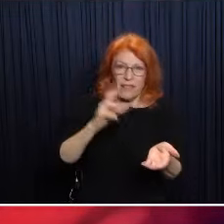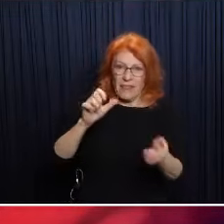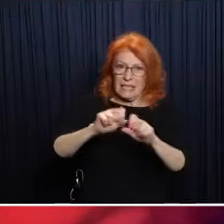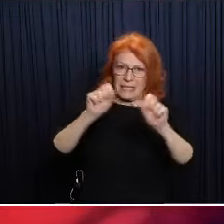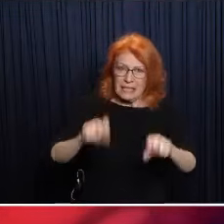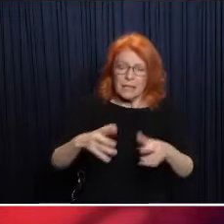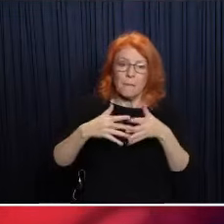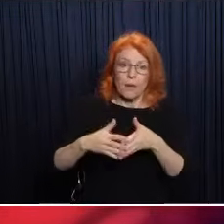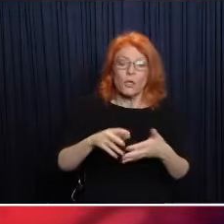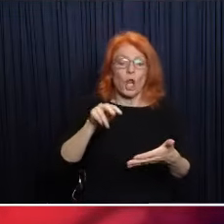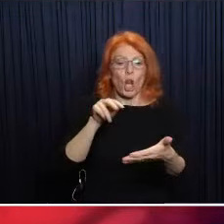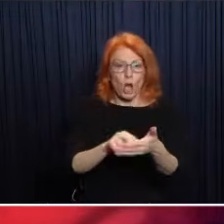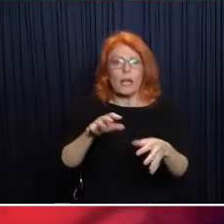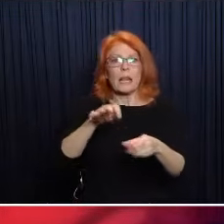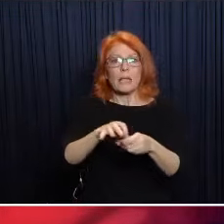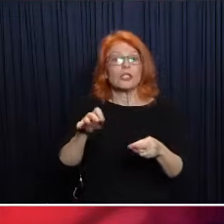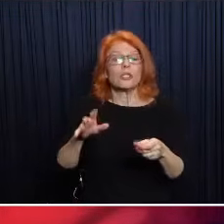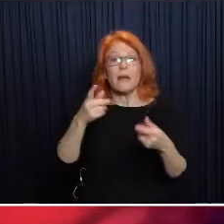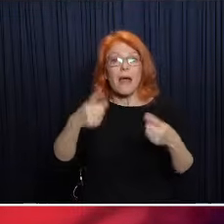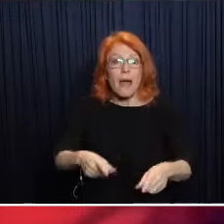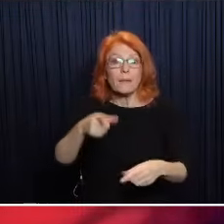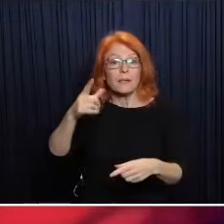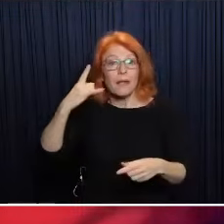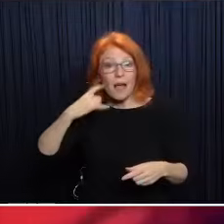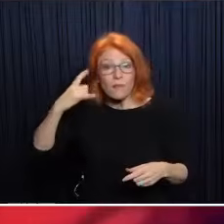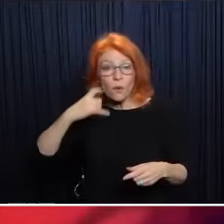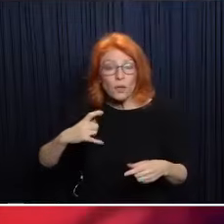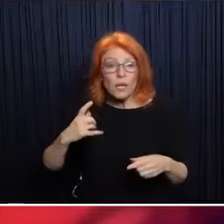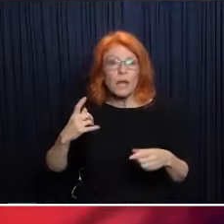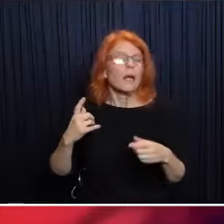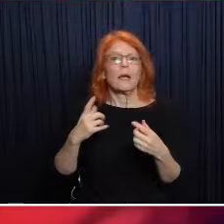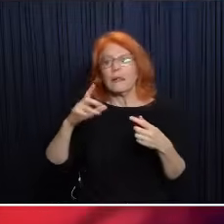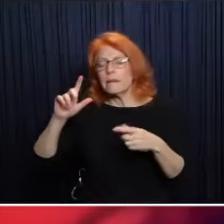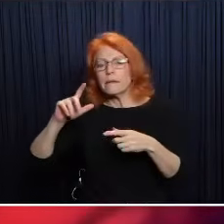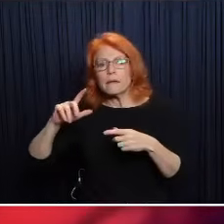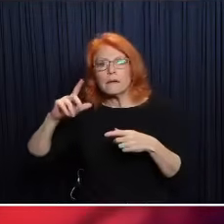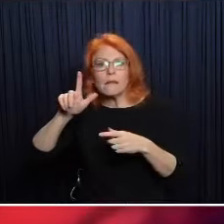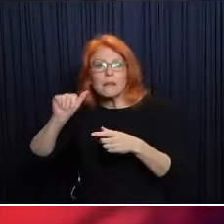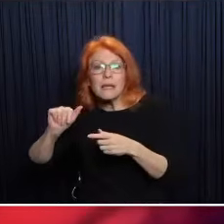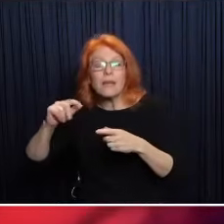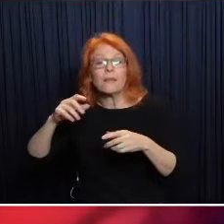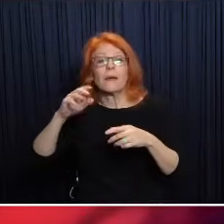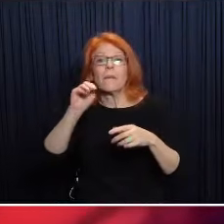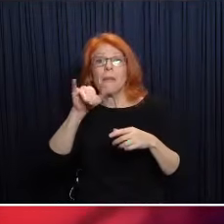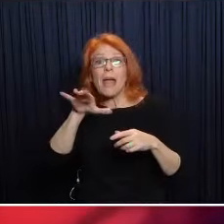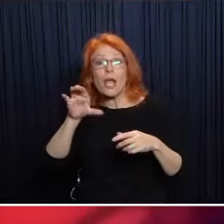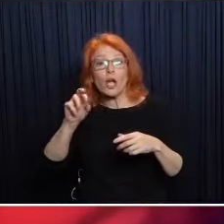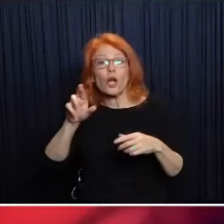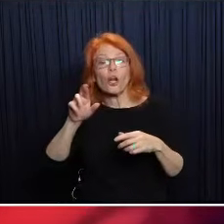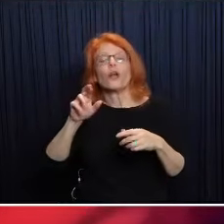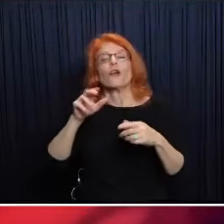THEY CAN MAKE A DOT ON IT. WE CAN'T HAVE A SYSTEM WHERE AMERICANS LOOK AT AN ELECTION